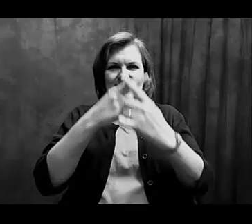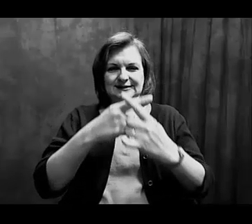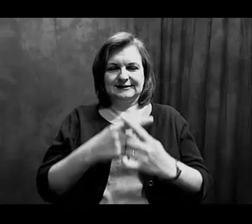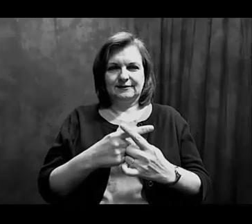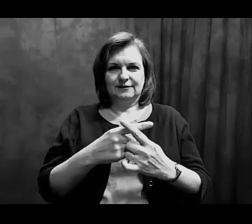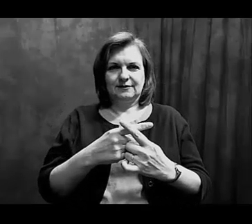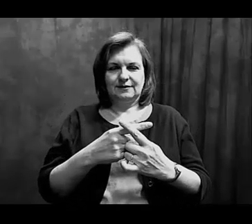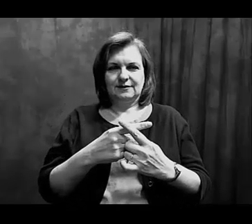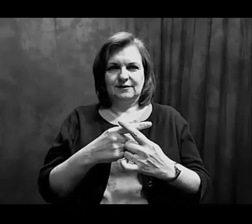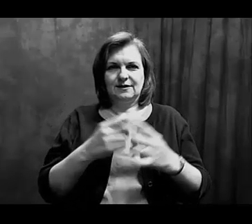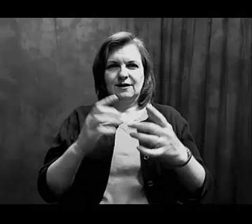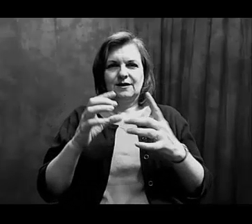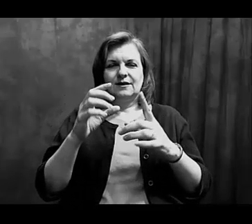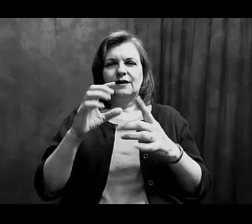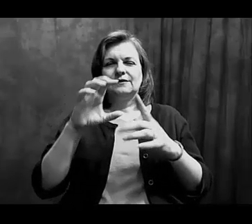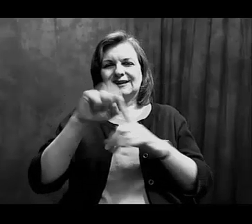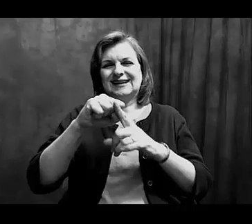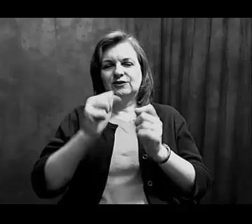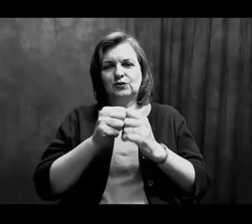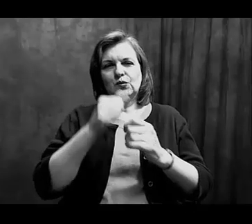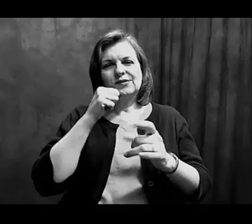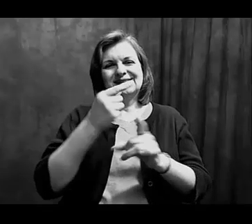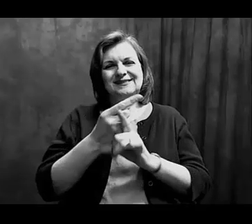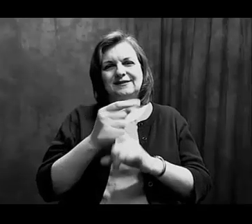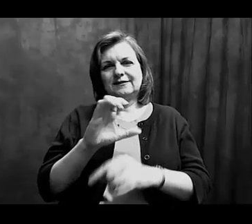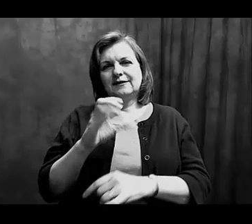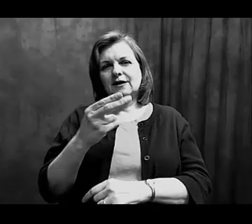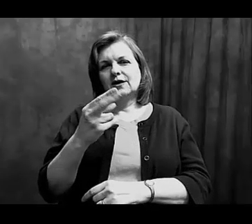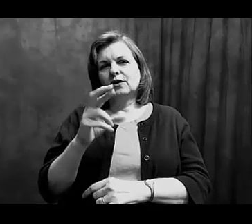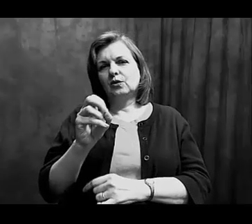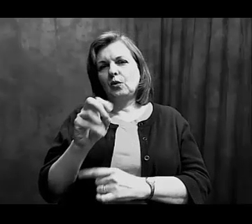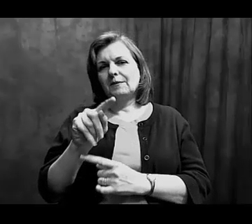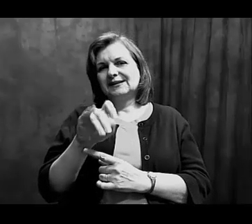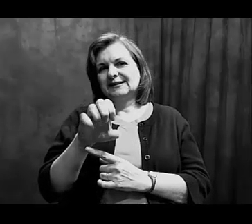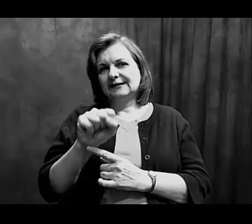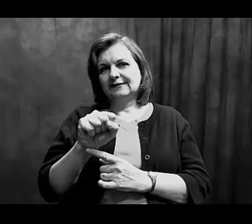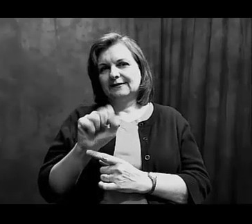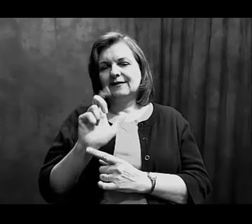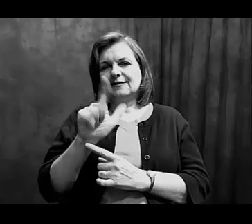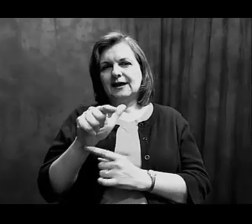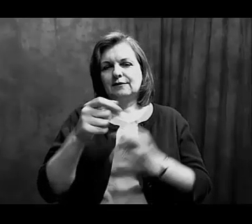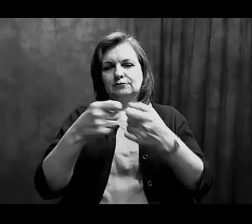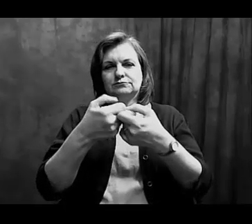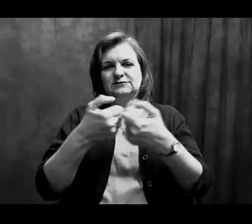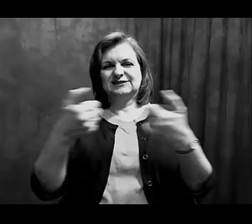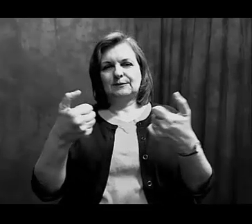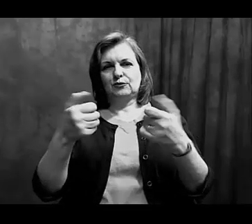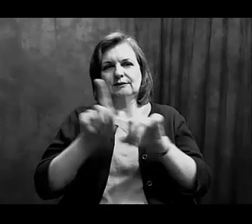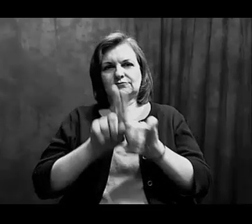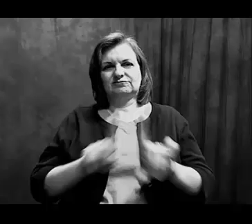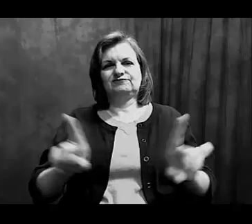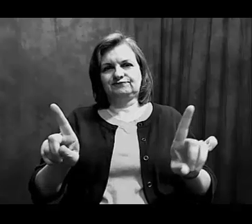the sister chromtids so that we can put them into two new cells